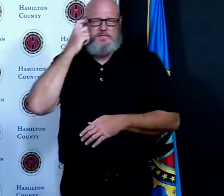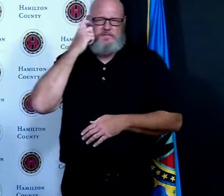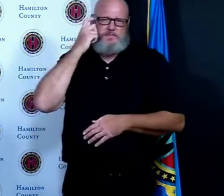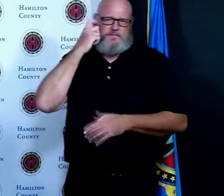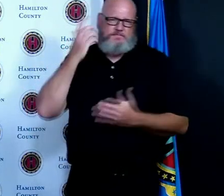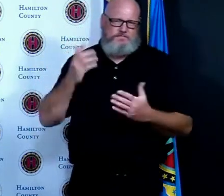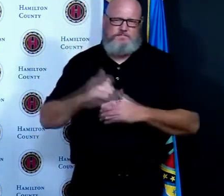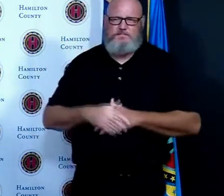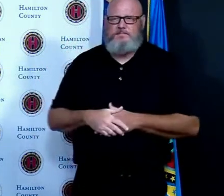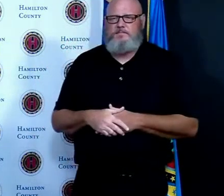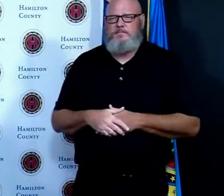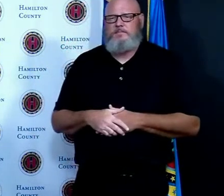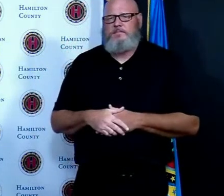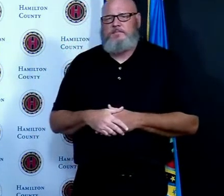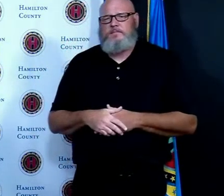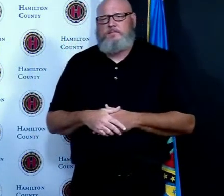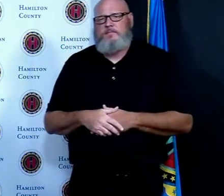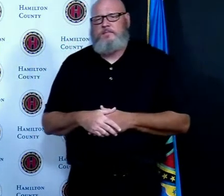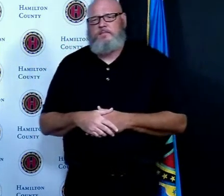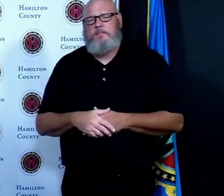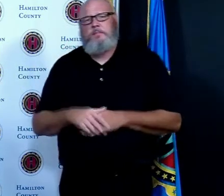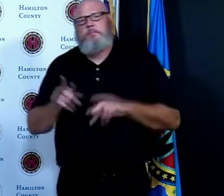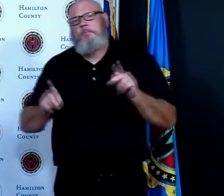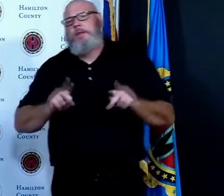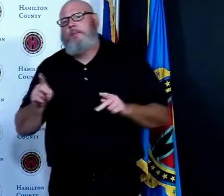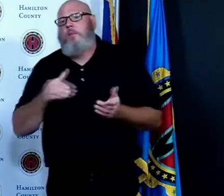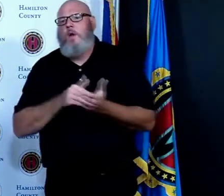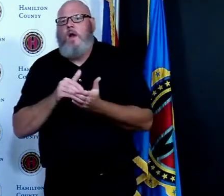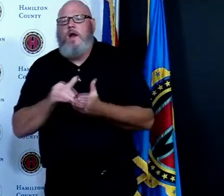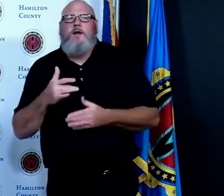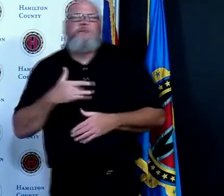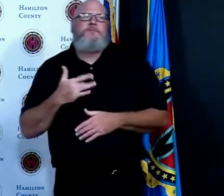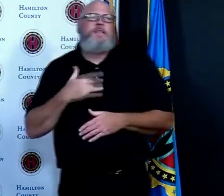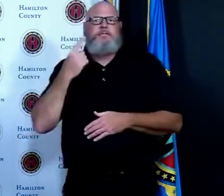if I went to a party last week and there were 20 people and that party was indoors and a week